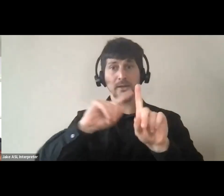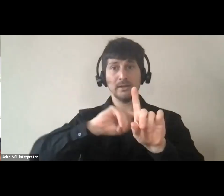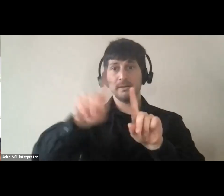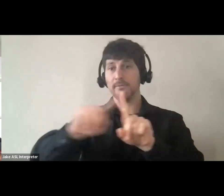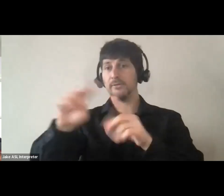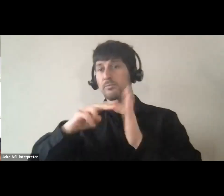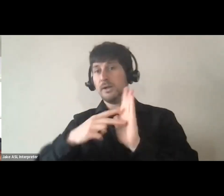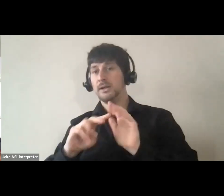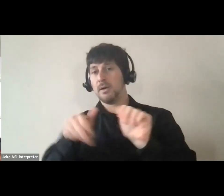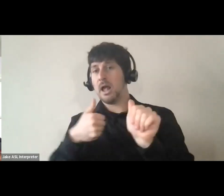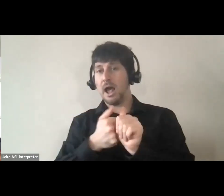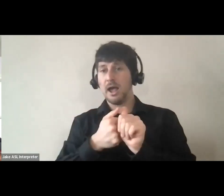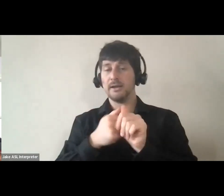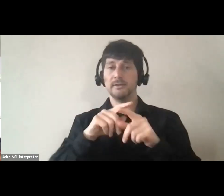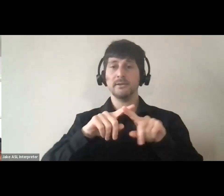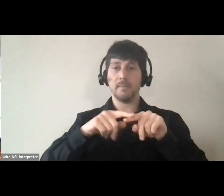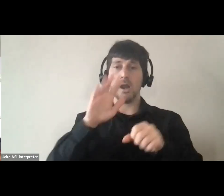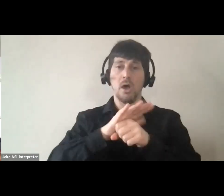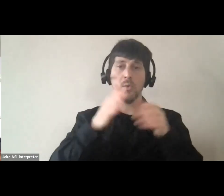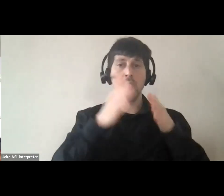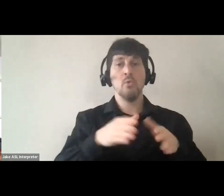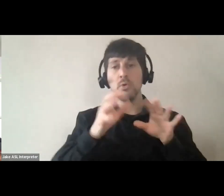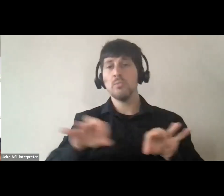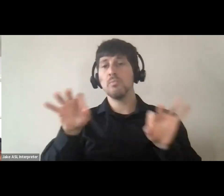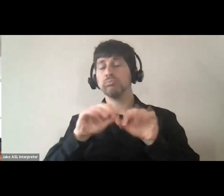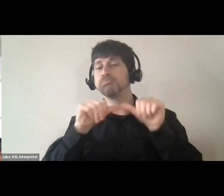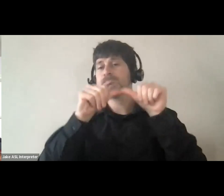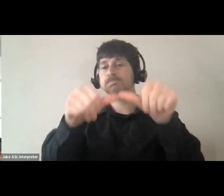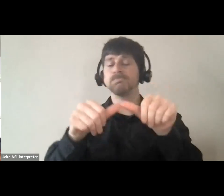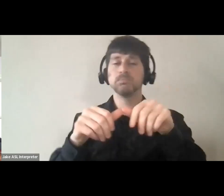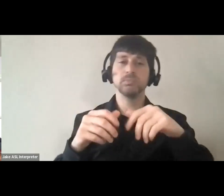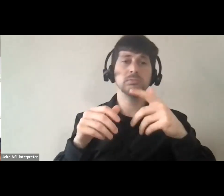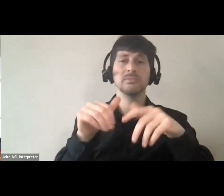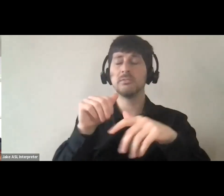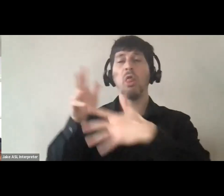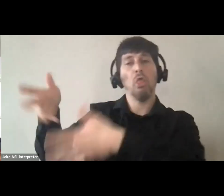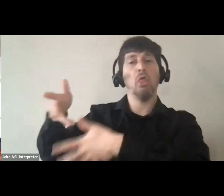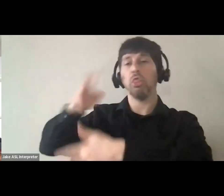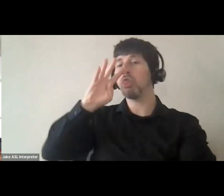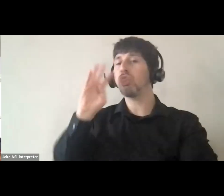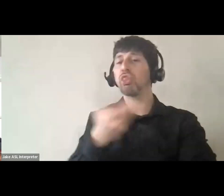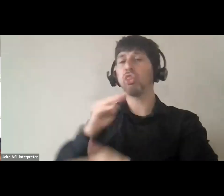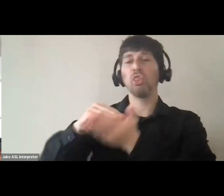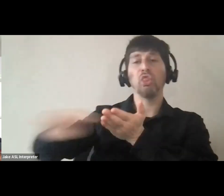Where Latinos can come in and really begin to acclimate our selfs to what independent living really means.